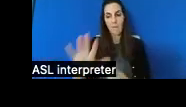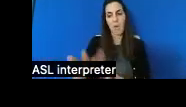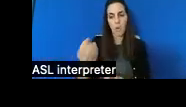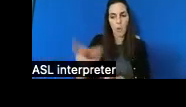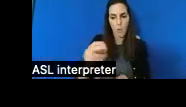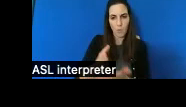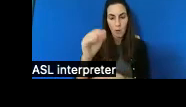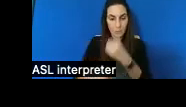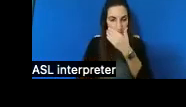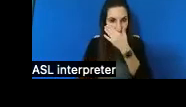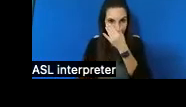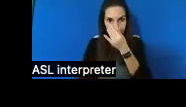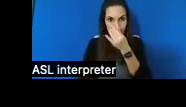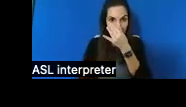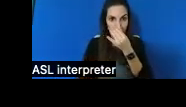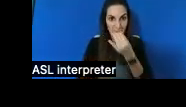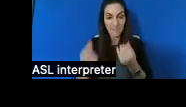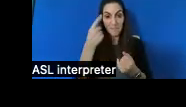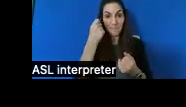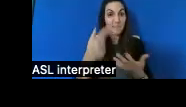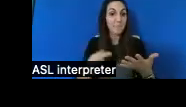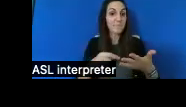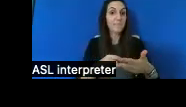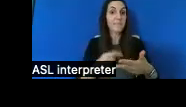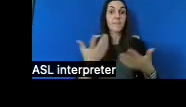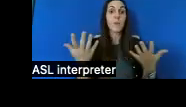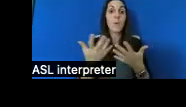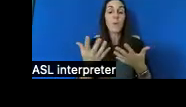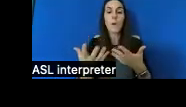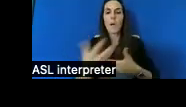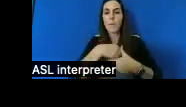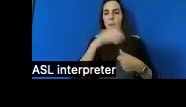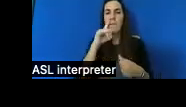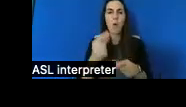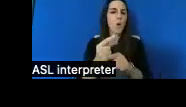big forms of guardianship are plenary and limited these are forms of guardianship that were really